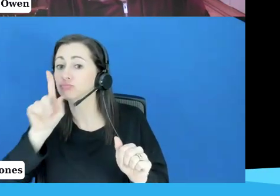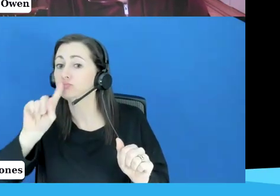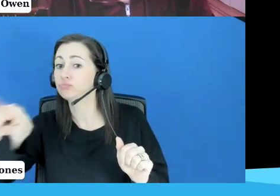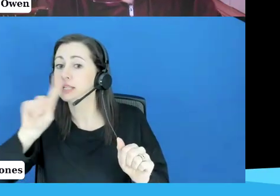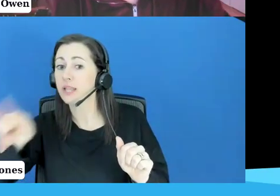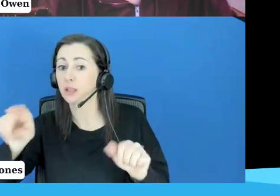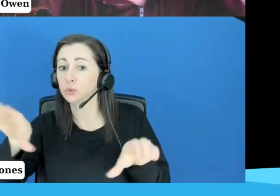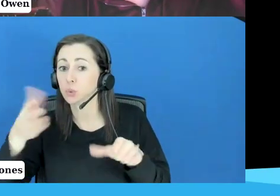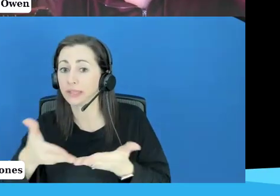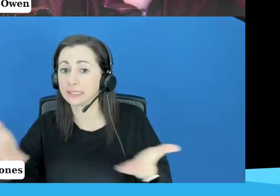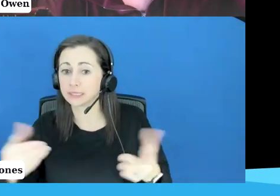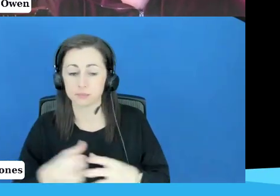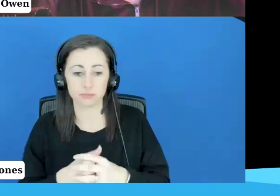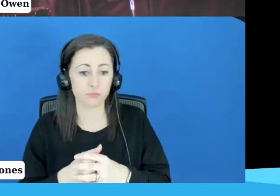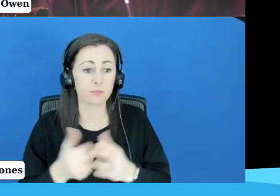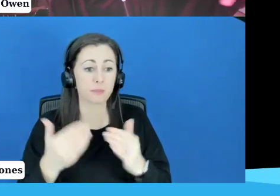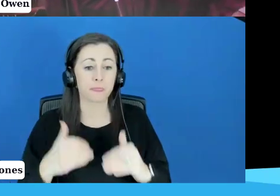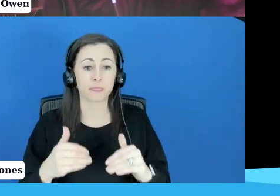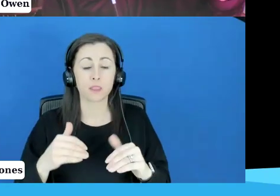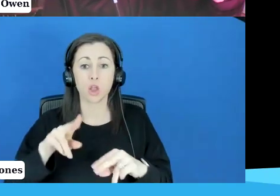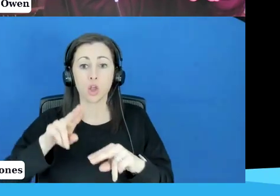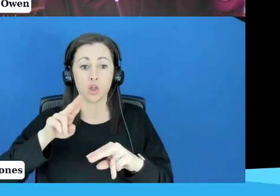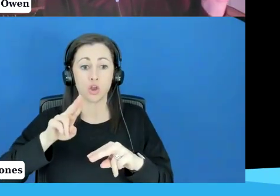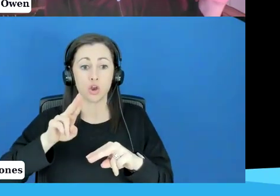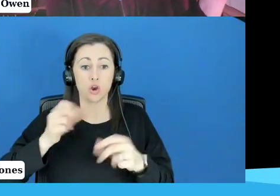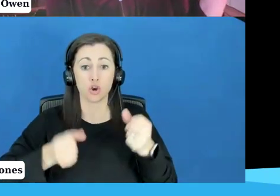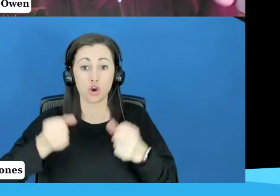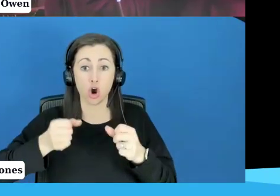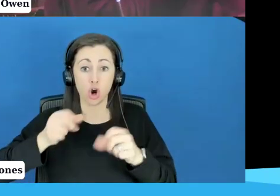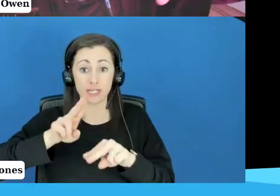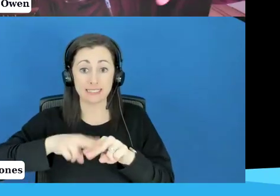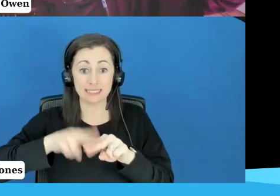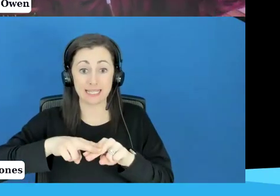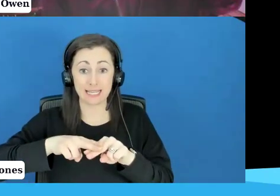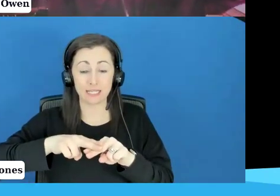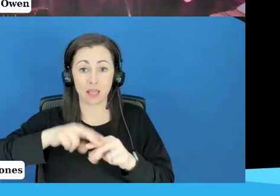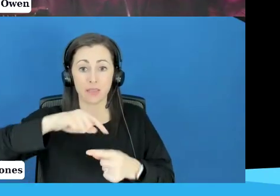Swivel car seats, they make ones that swivel so you don't have to shove your kid up and over.